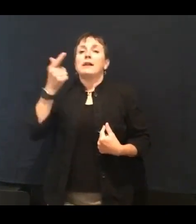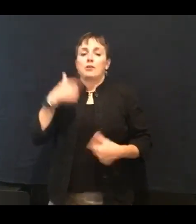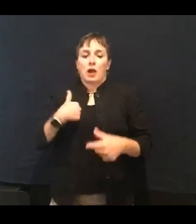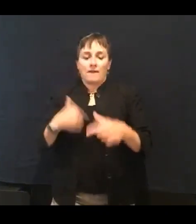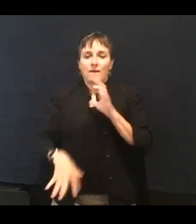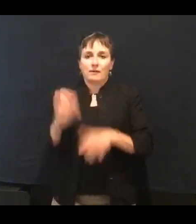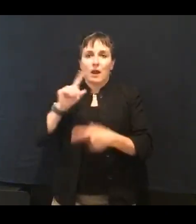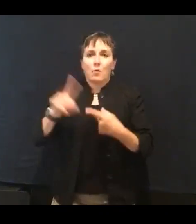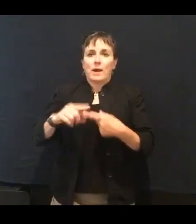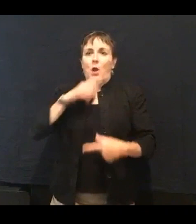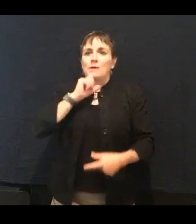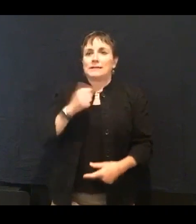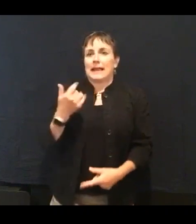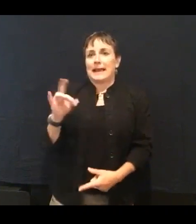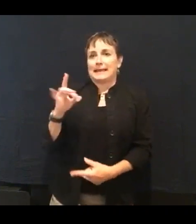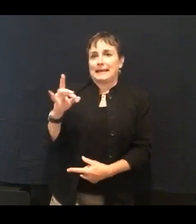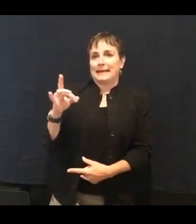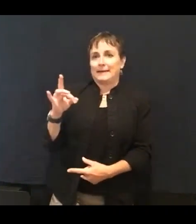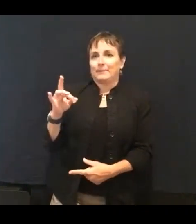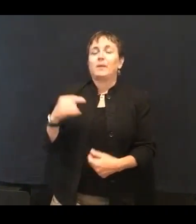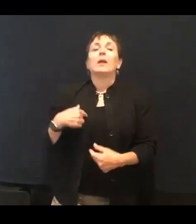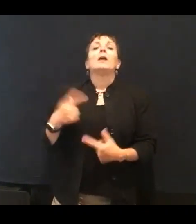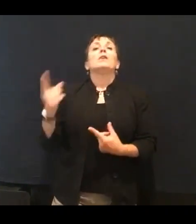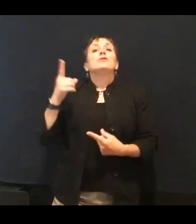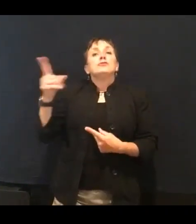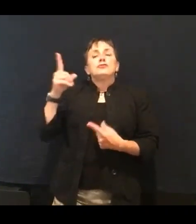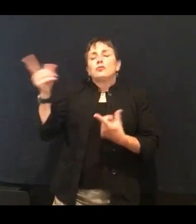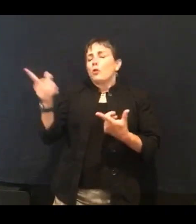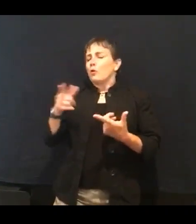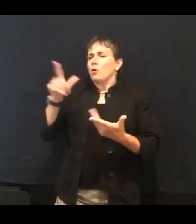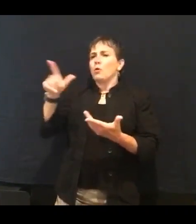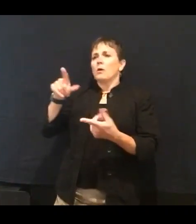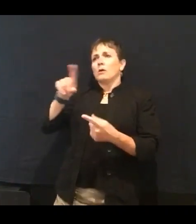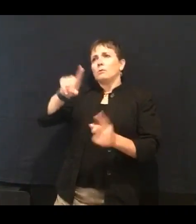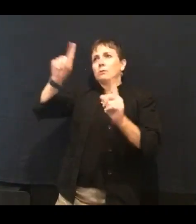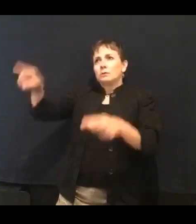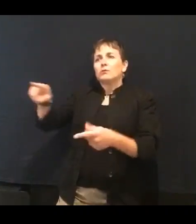in RP in Chicago at the time my parents initially received